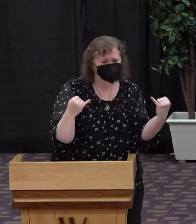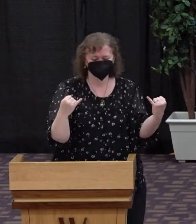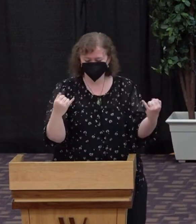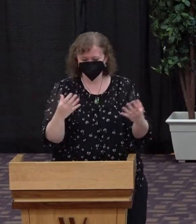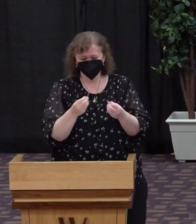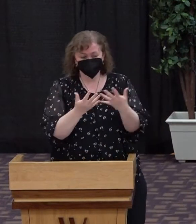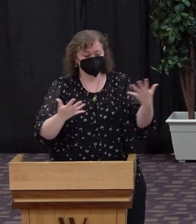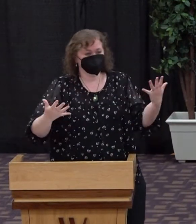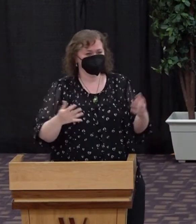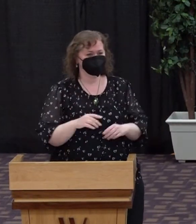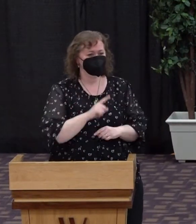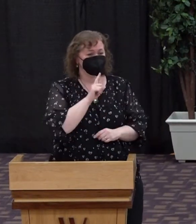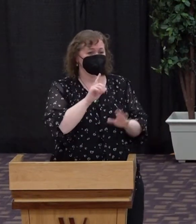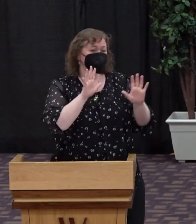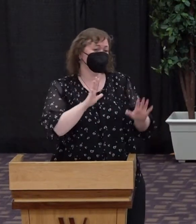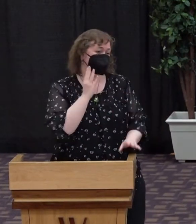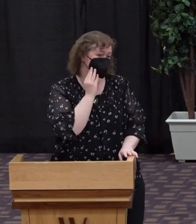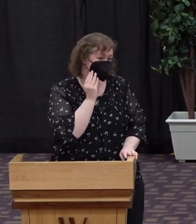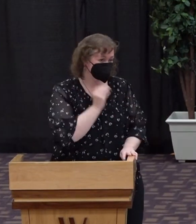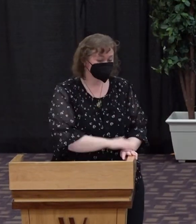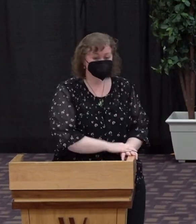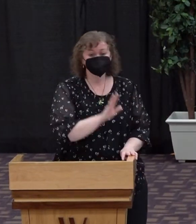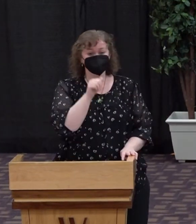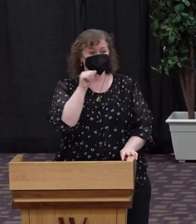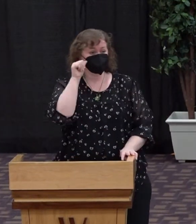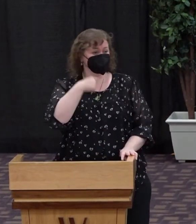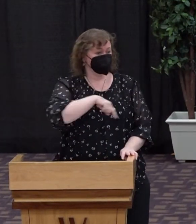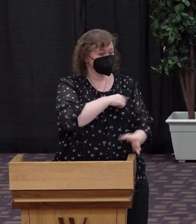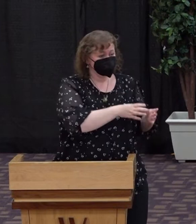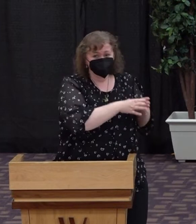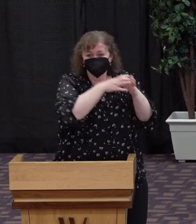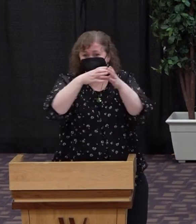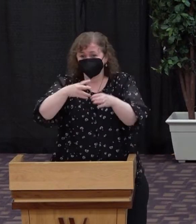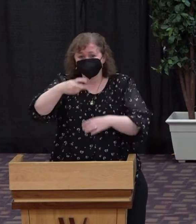And learning about deadlines and so on. It was a great experience.